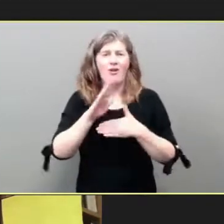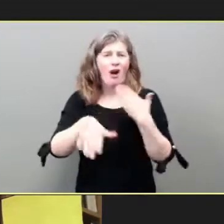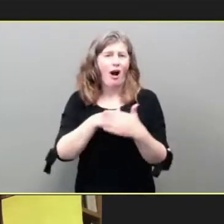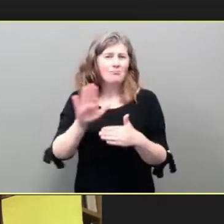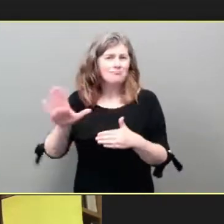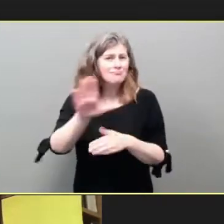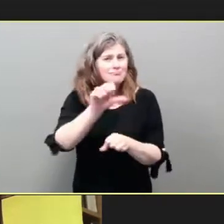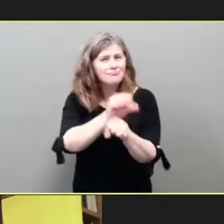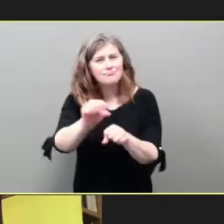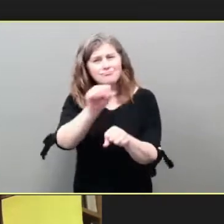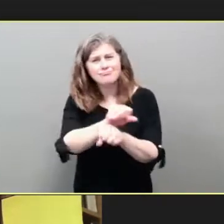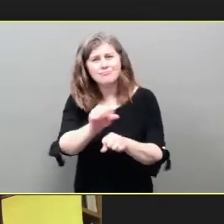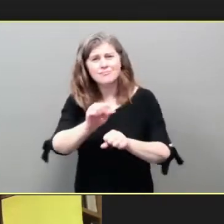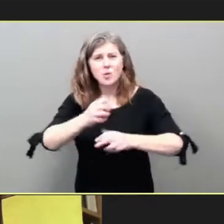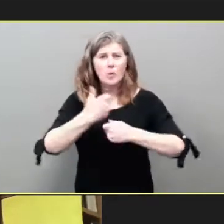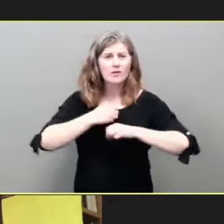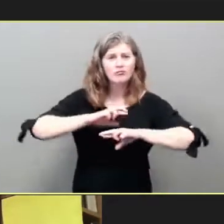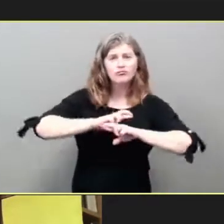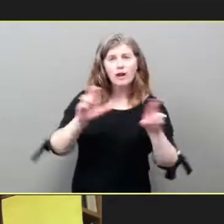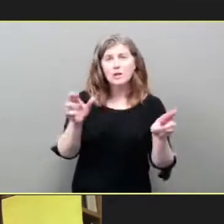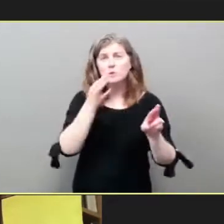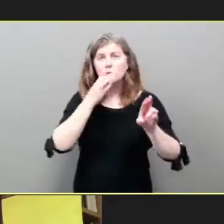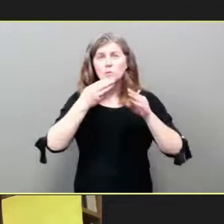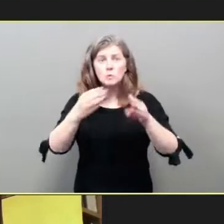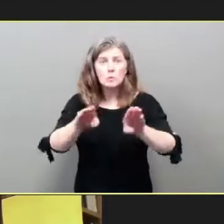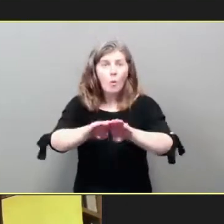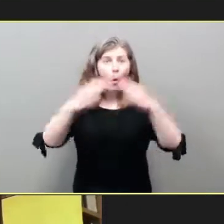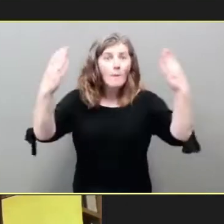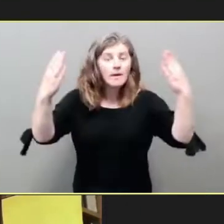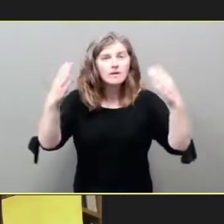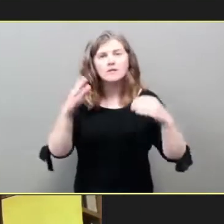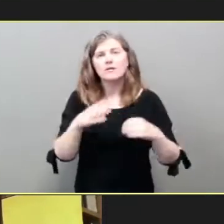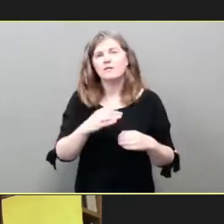to get ourselves ready to open up so please if you haven't registered